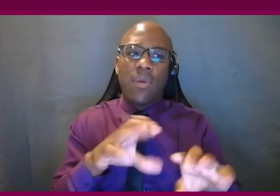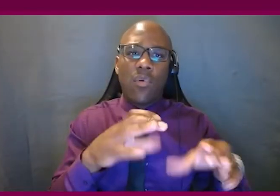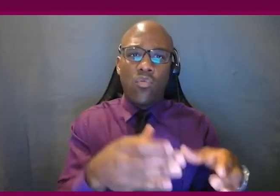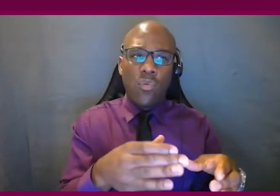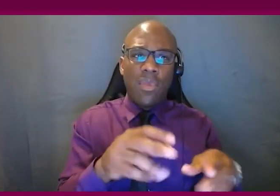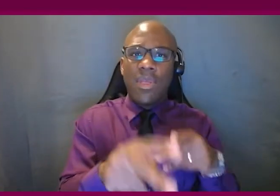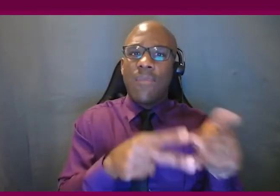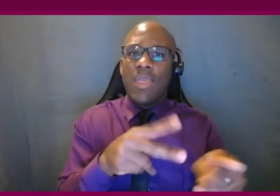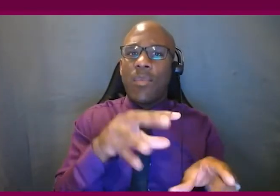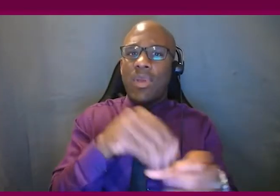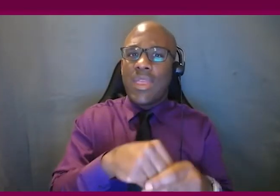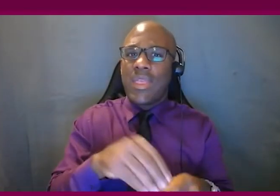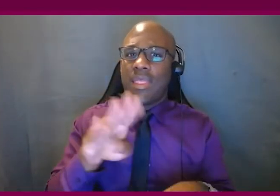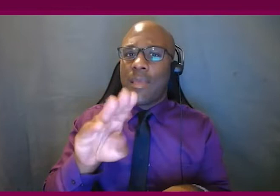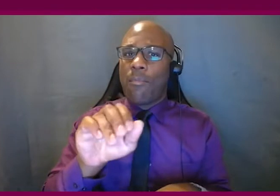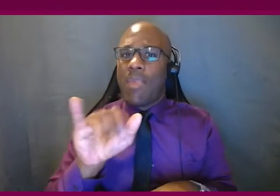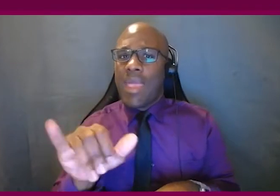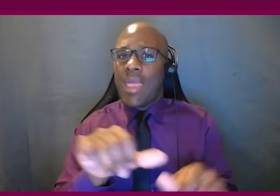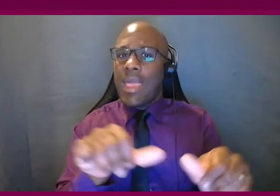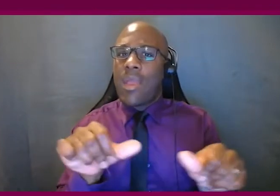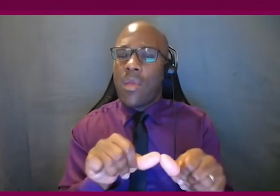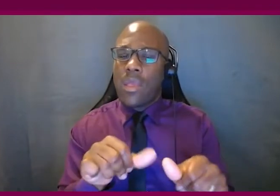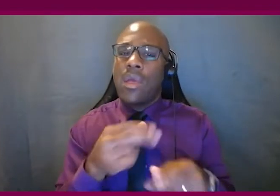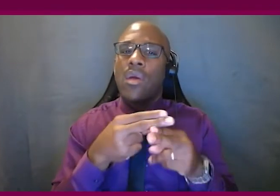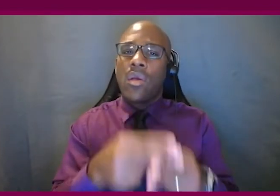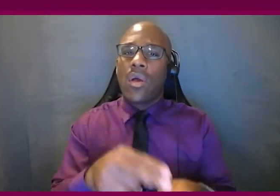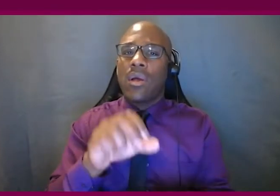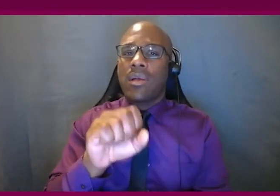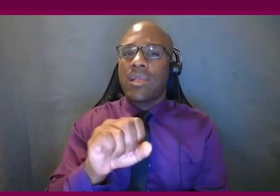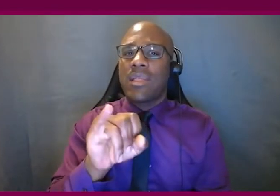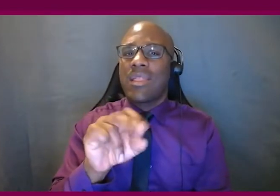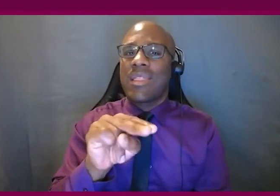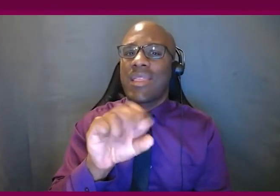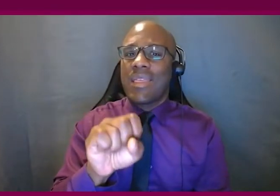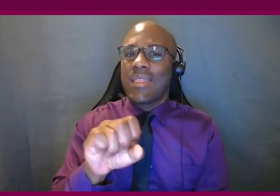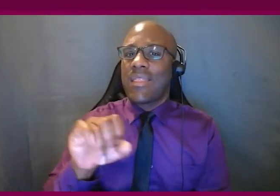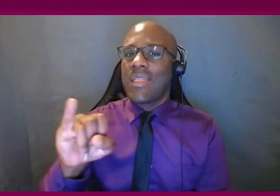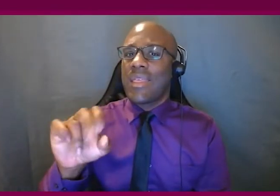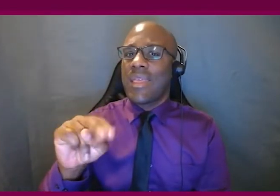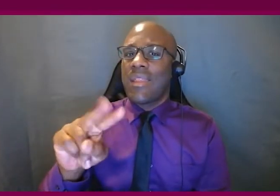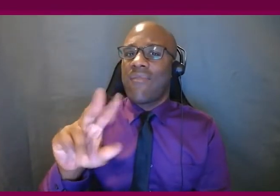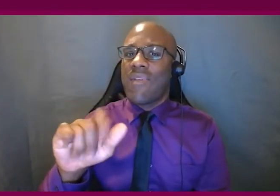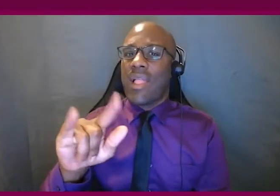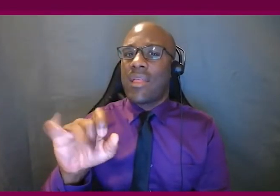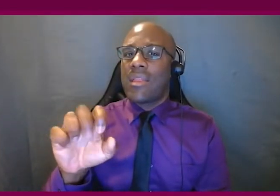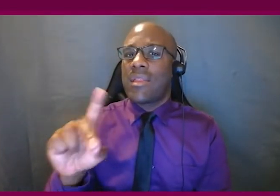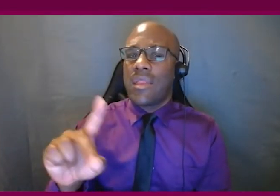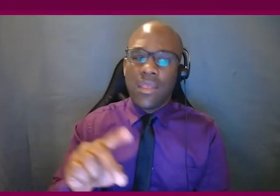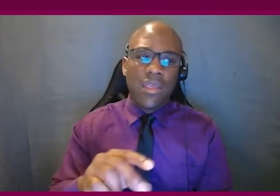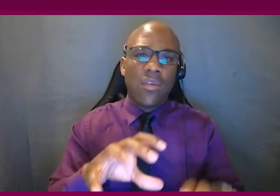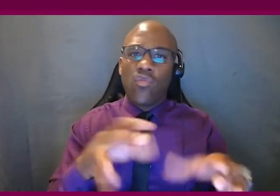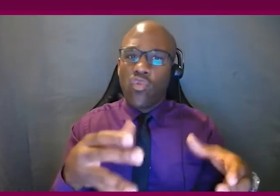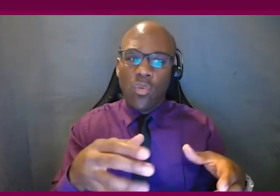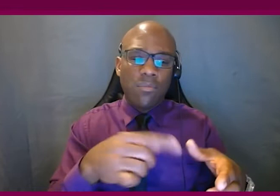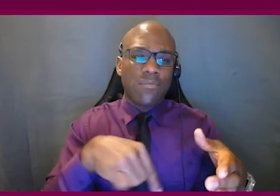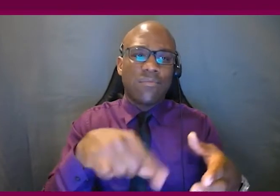So I want to make sure I name that and say that these disability justice principles and